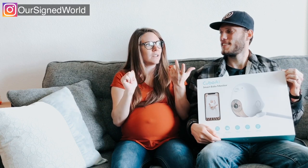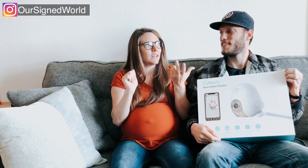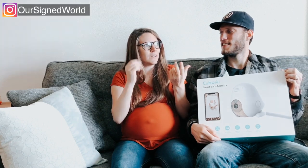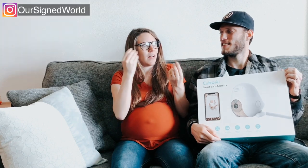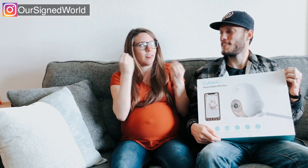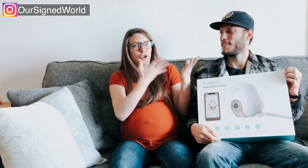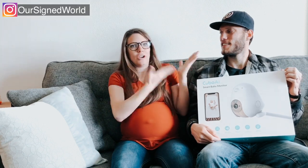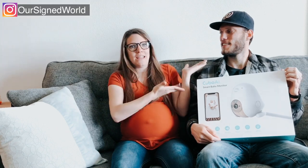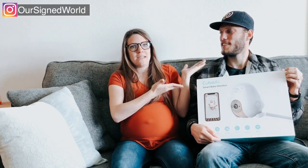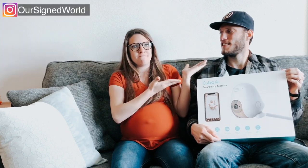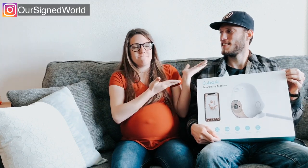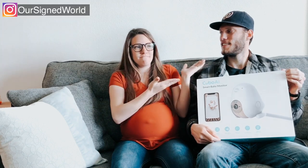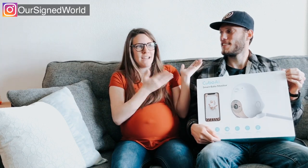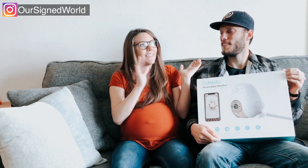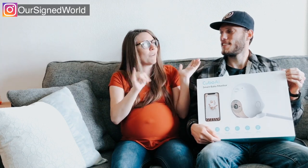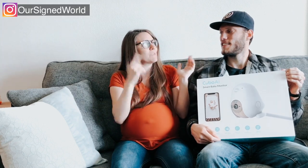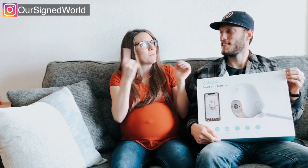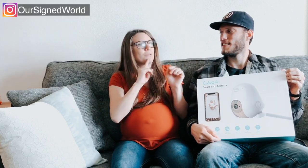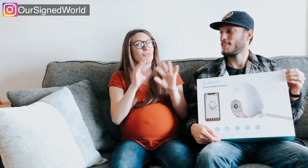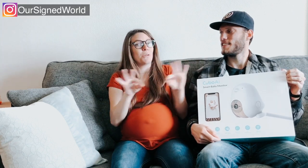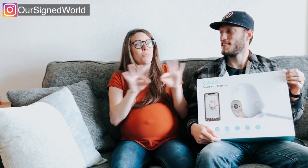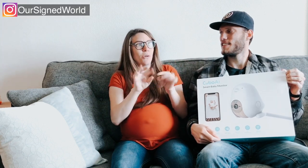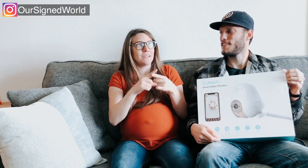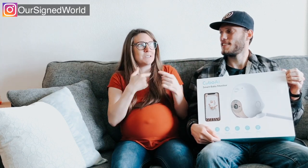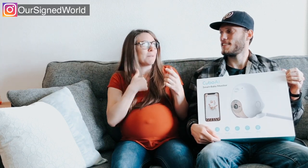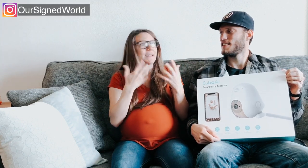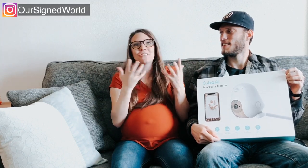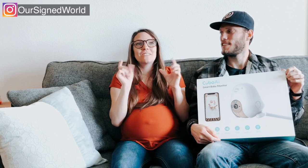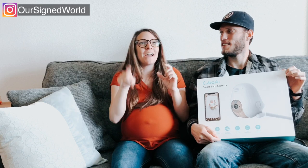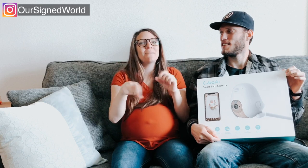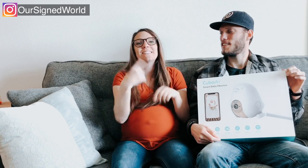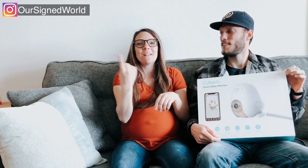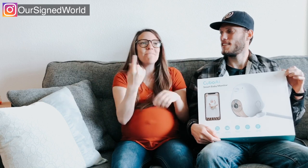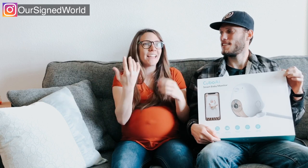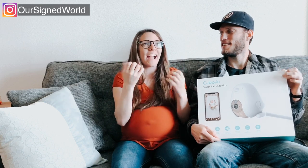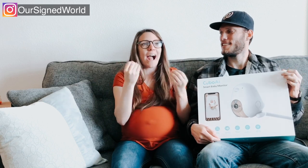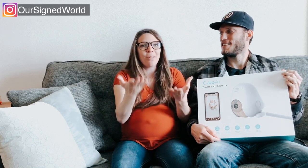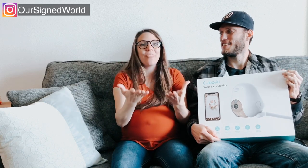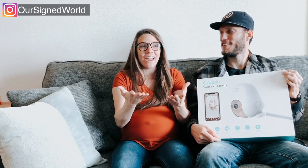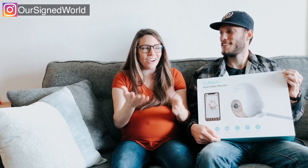but I couldn't find any that will alert him and that's something that was really important to me.